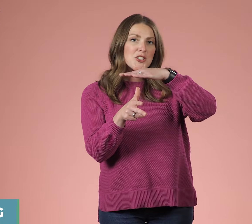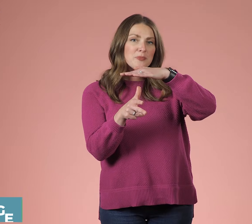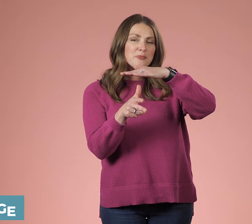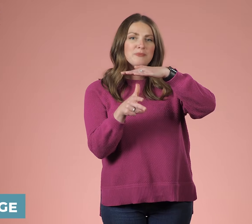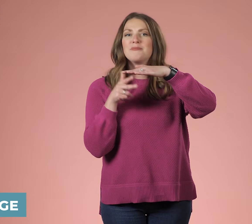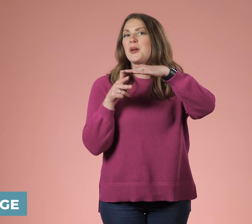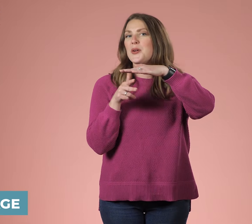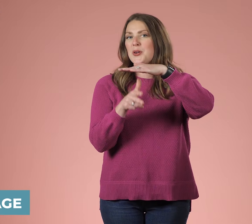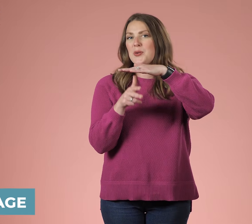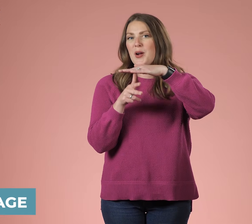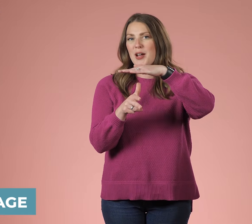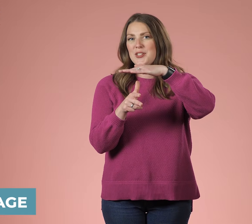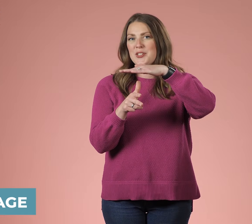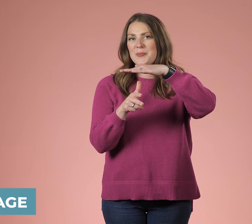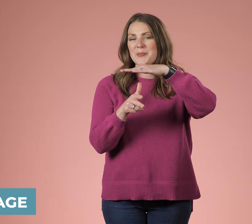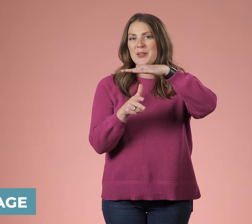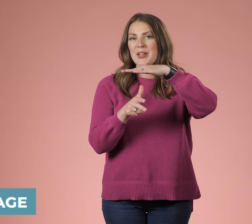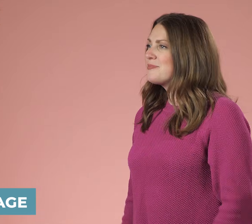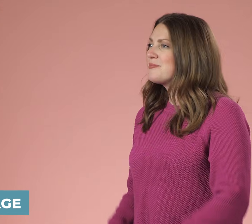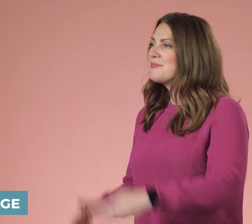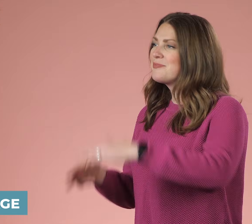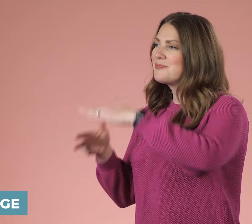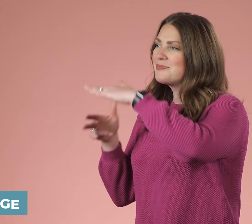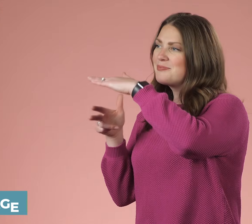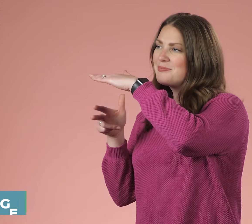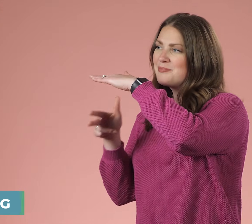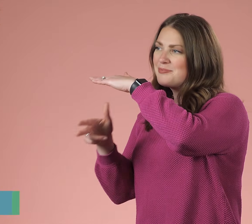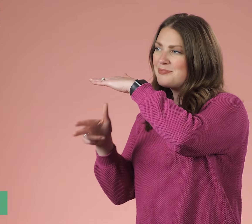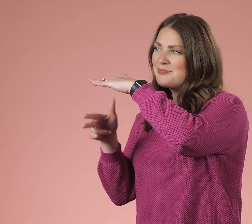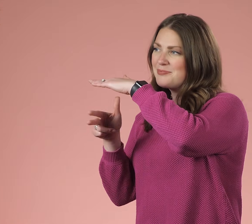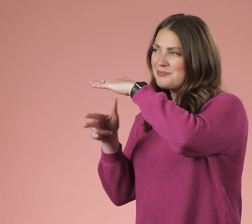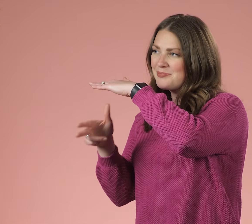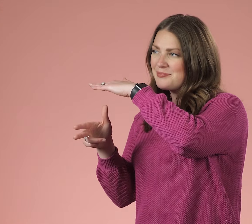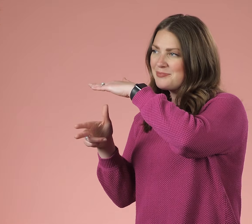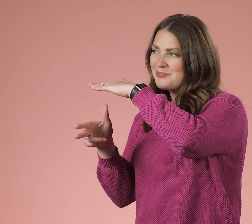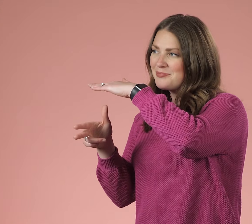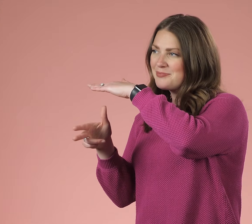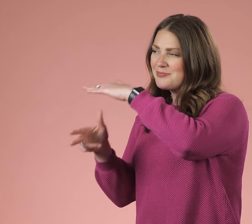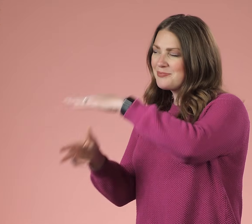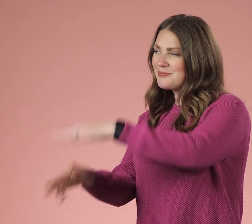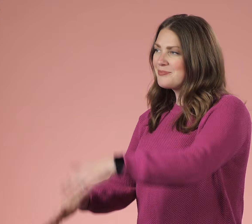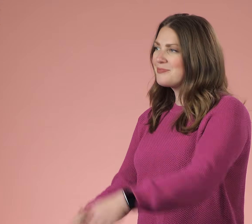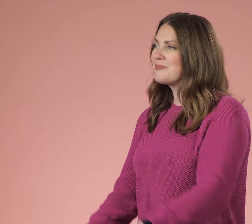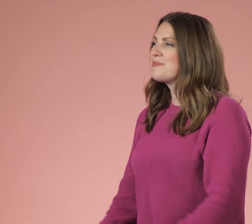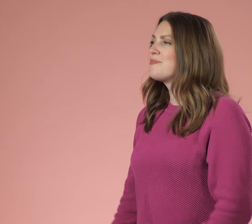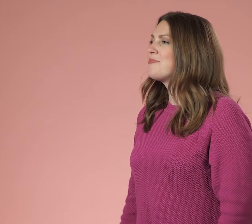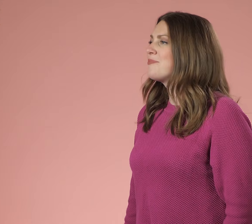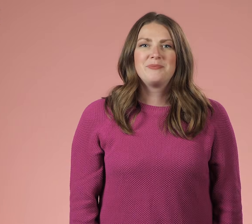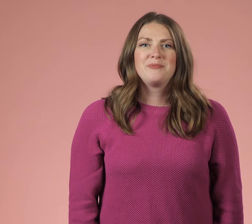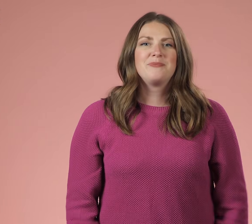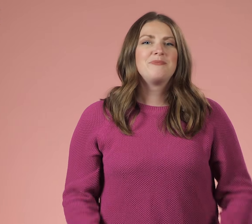'Garage, garage', your dominant hand is a three on its side, representing a vehicle